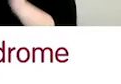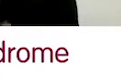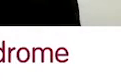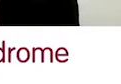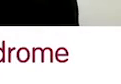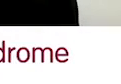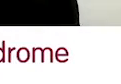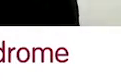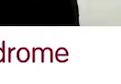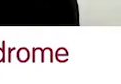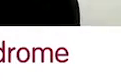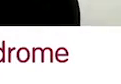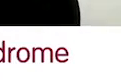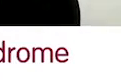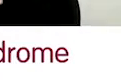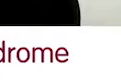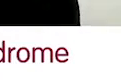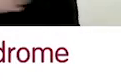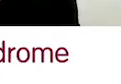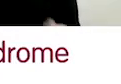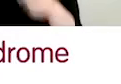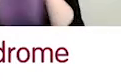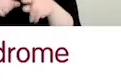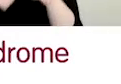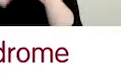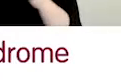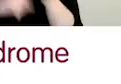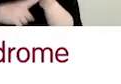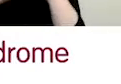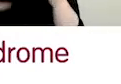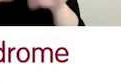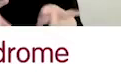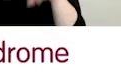Why do we want everyone to use UDL? Well, Australia signed the UNCRPD,